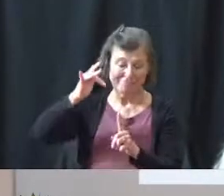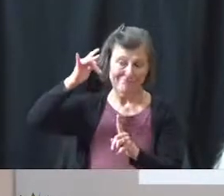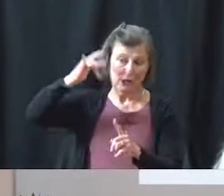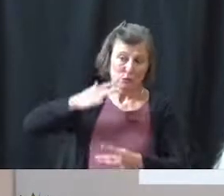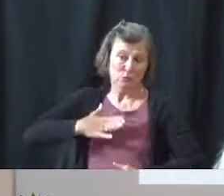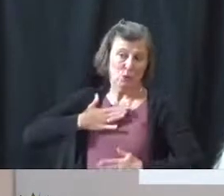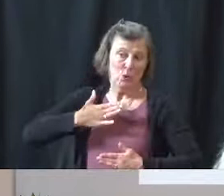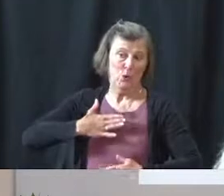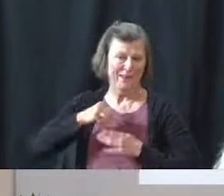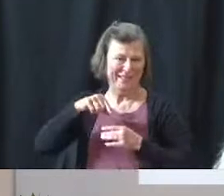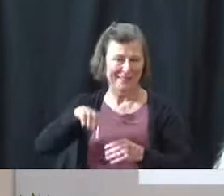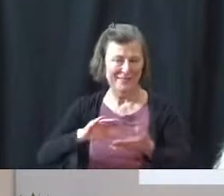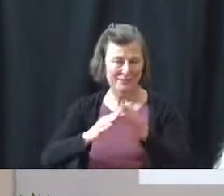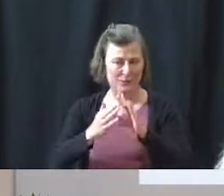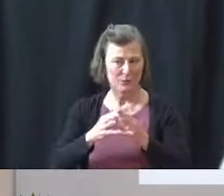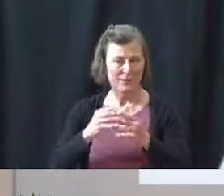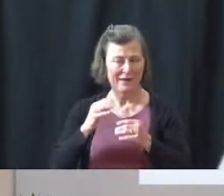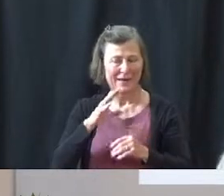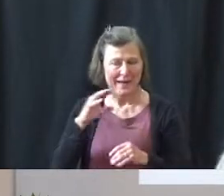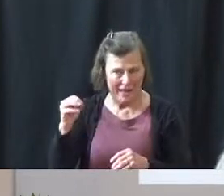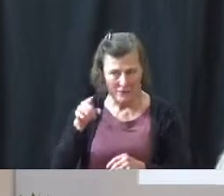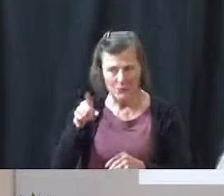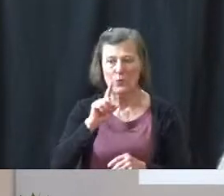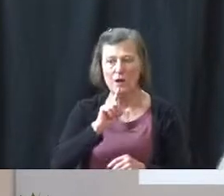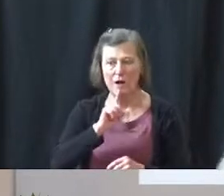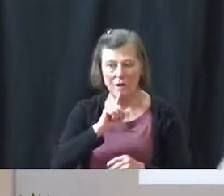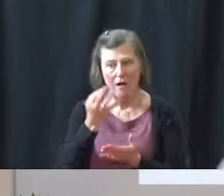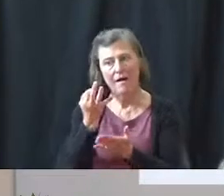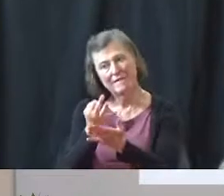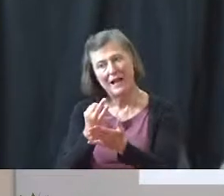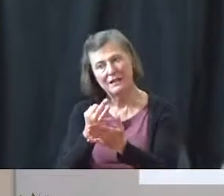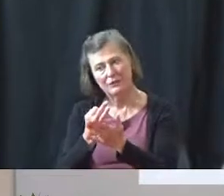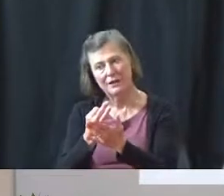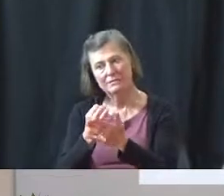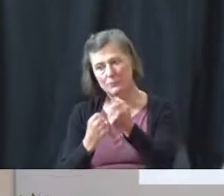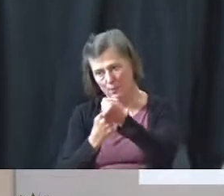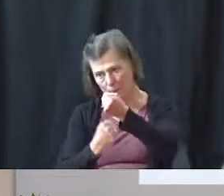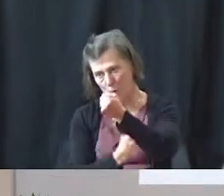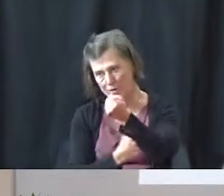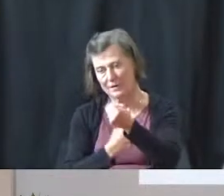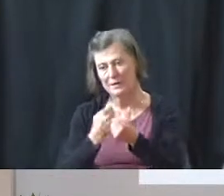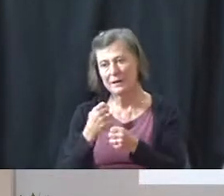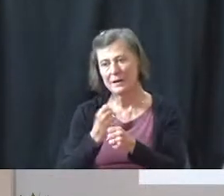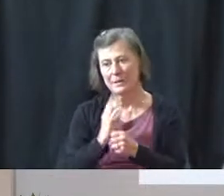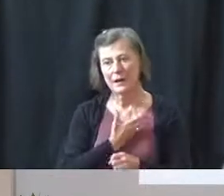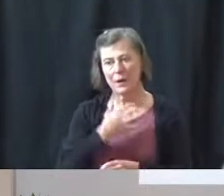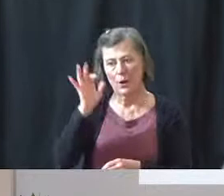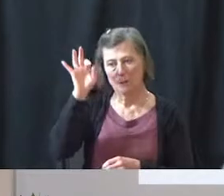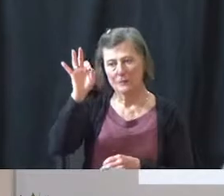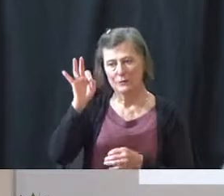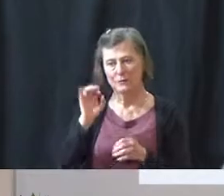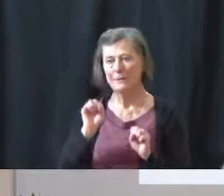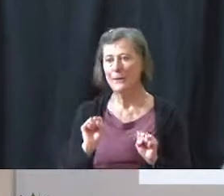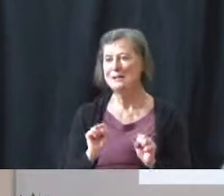And, likewise, you are the financial backbone that makes our many ministries possible.